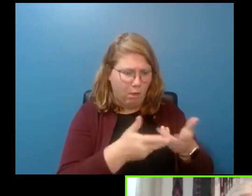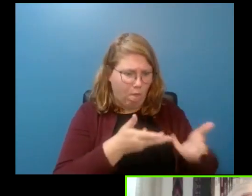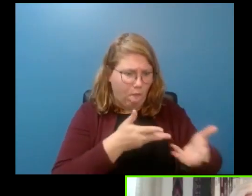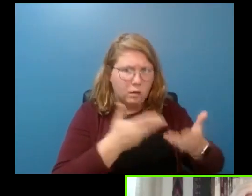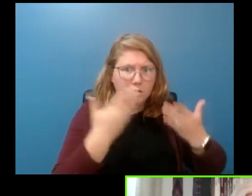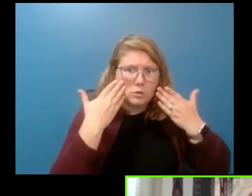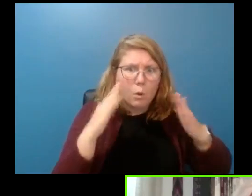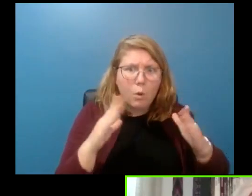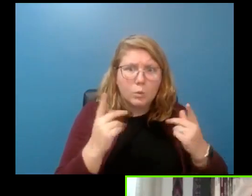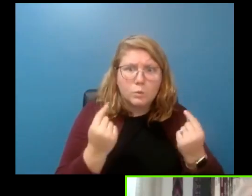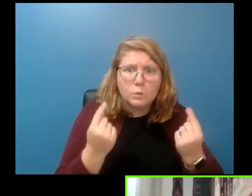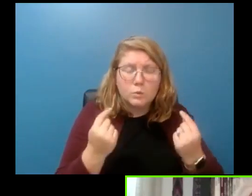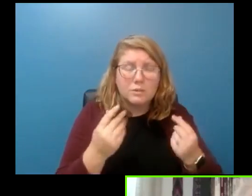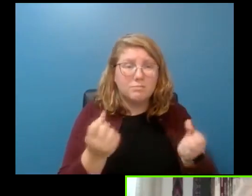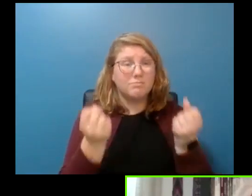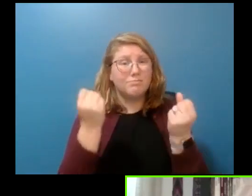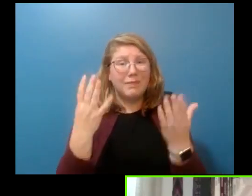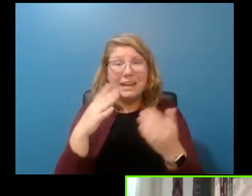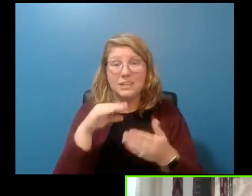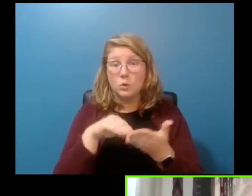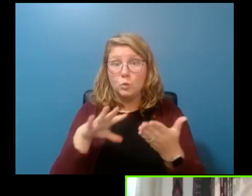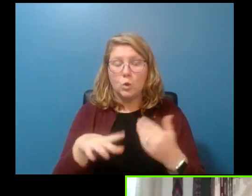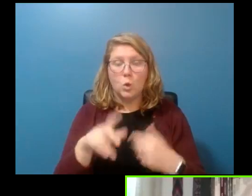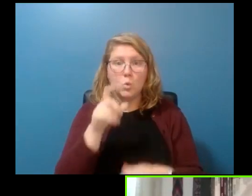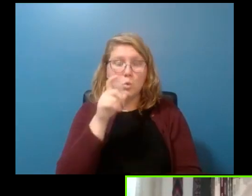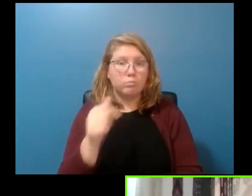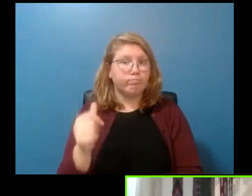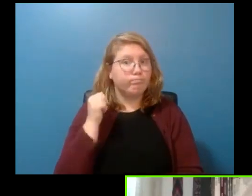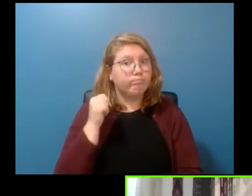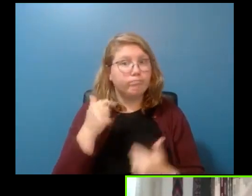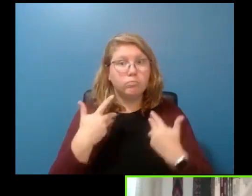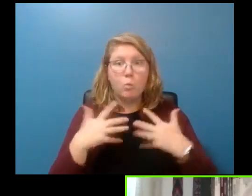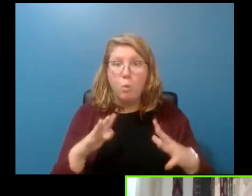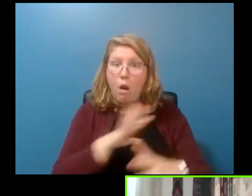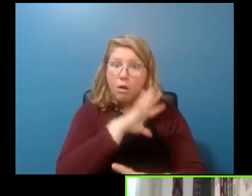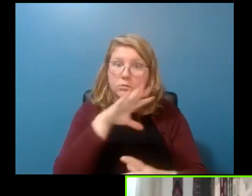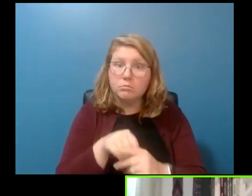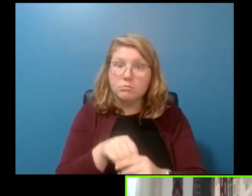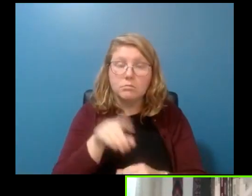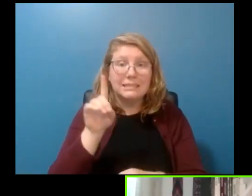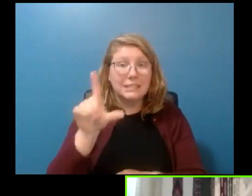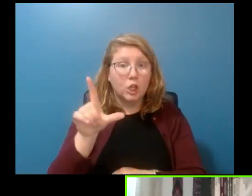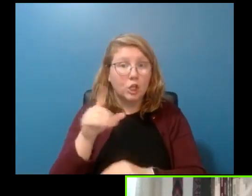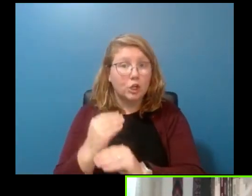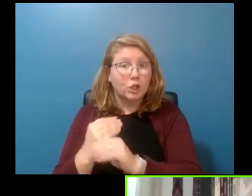we couldn't hold funerals. Part of the grieving process is actually coming together,